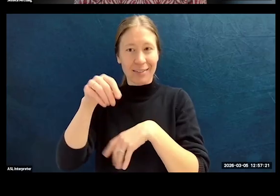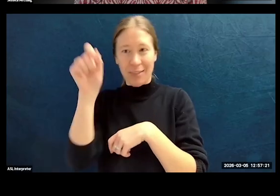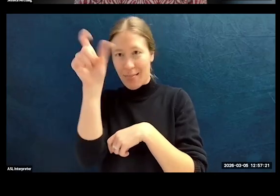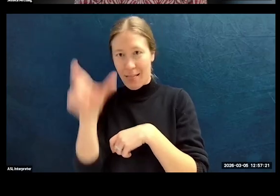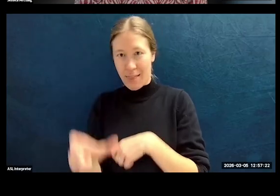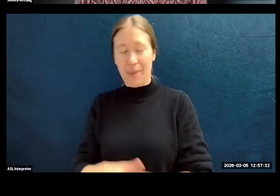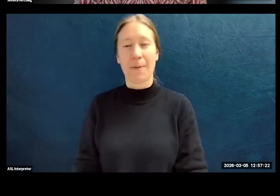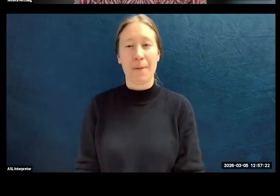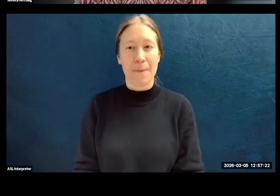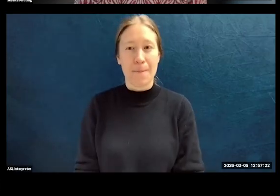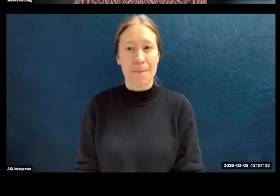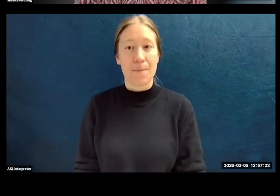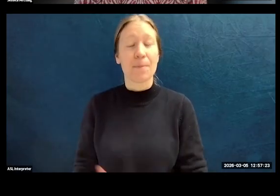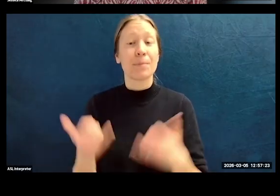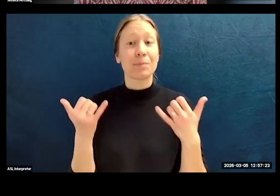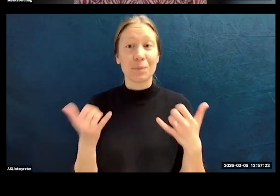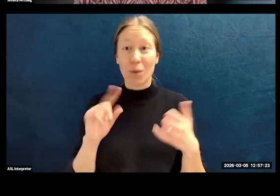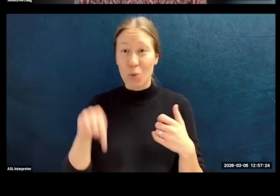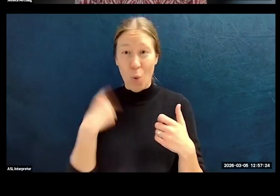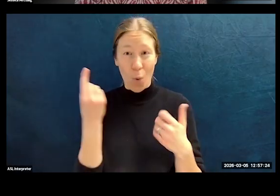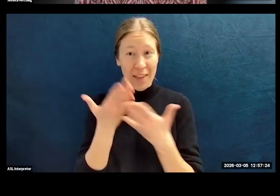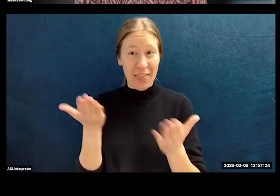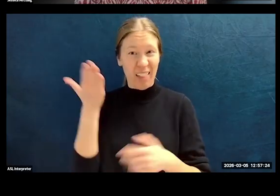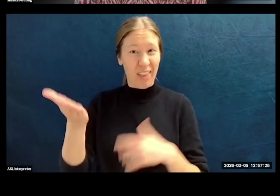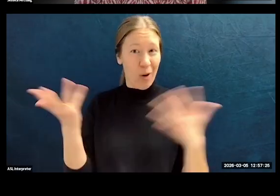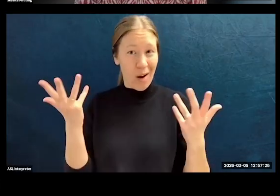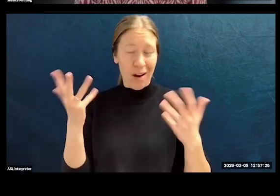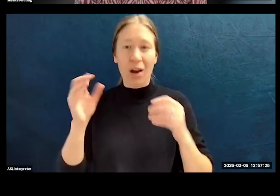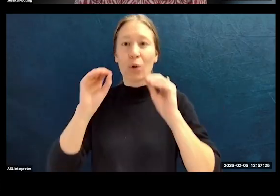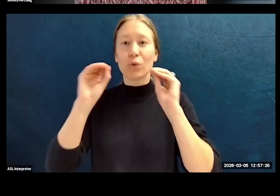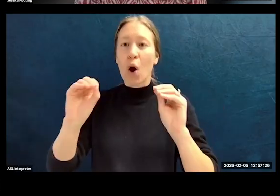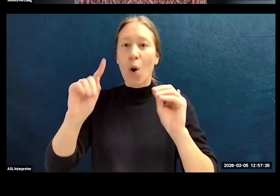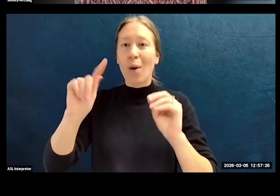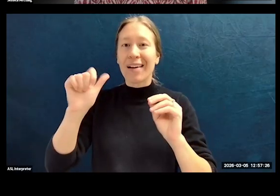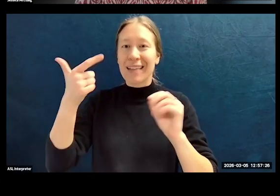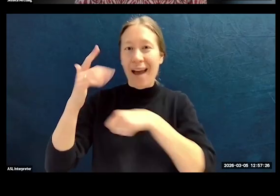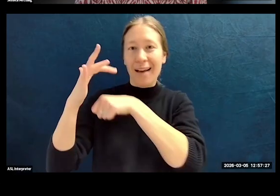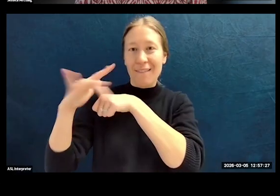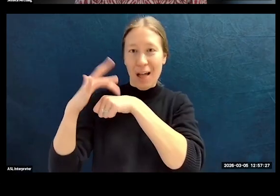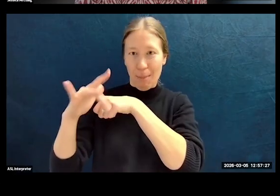In this case, the only item in the Tags pane is the no tags available text next to the PDF icon.